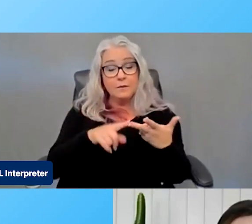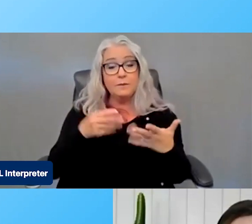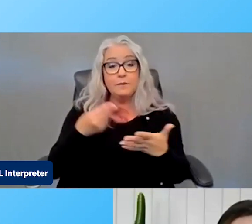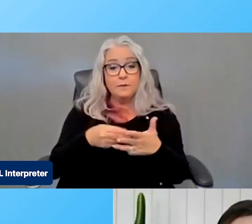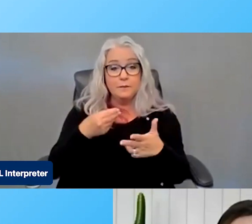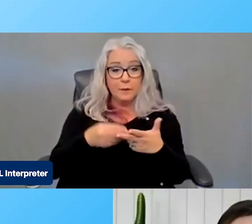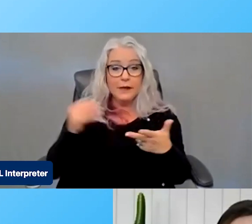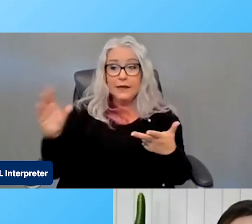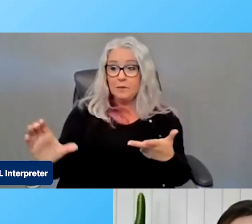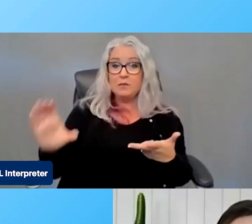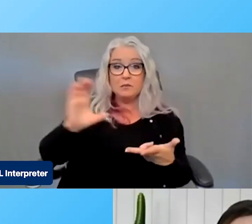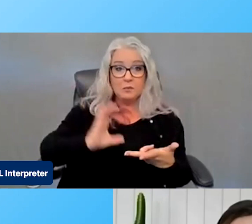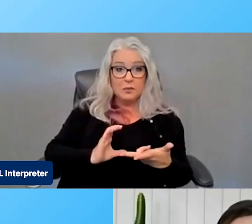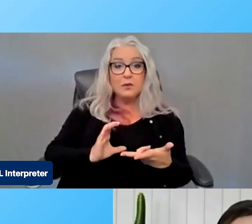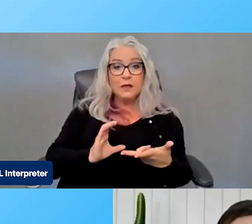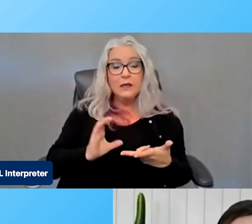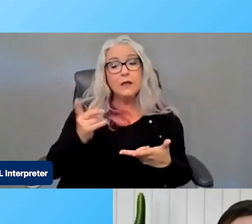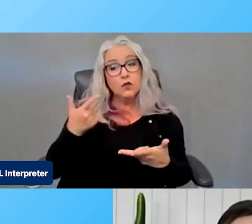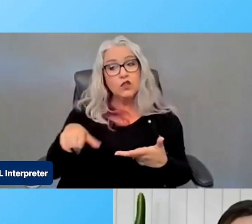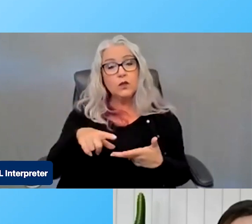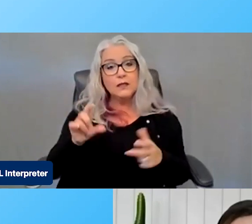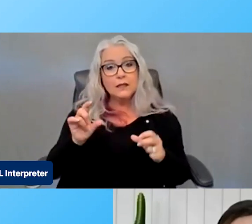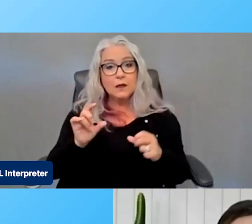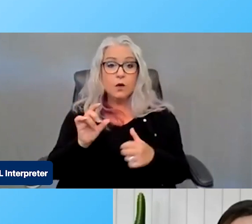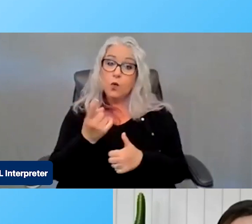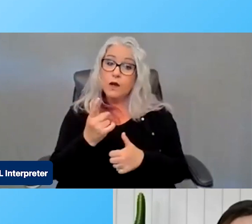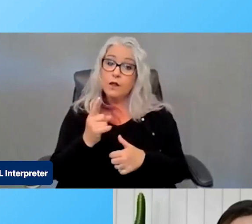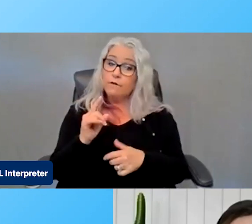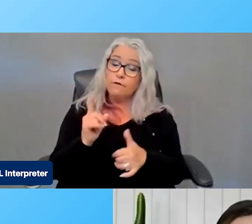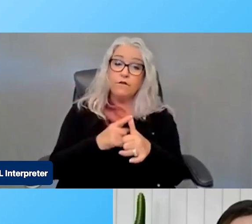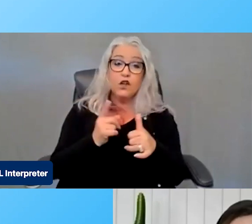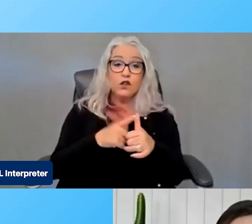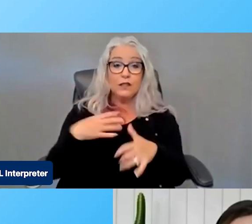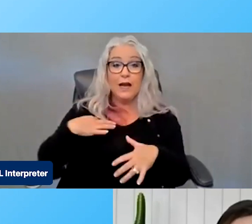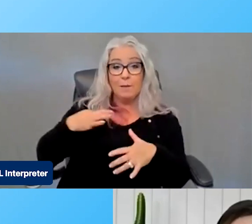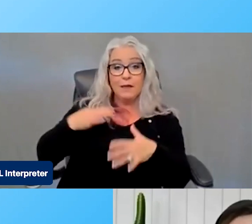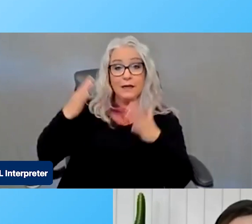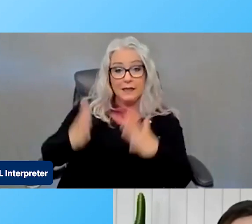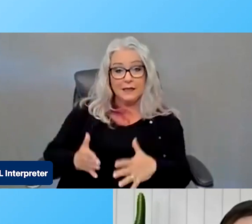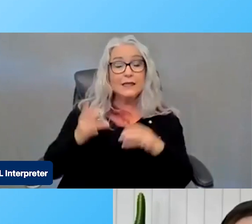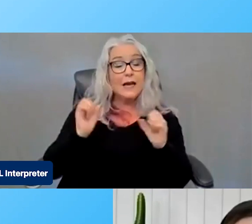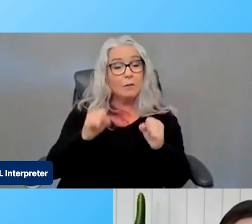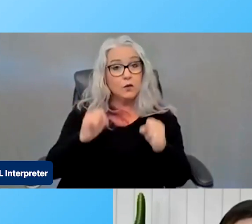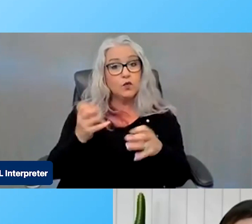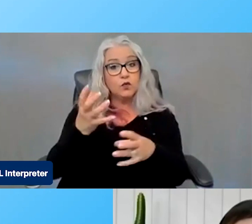years after Maria and she was one of the first applicants using windows for people with disabilities.